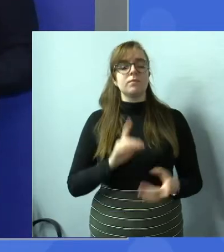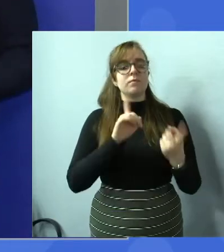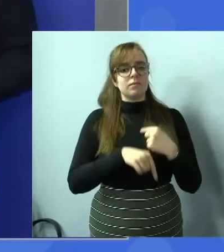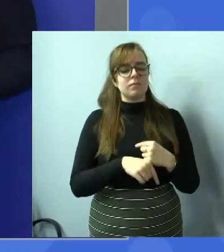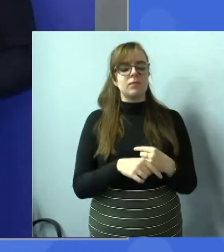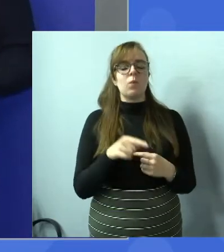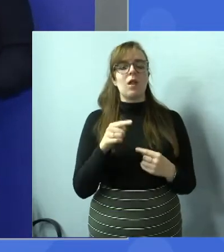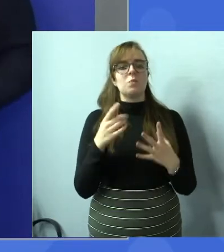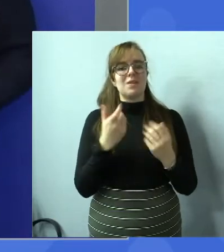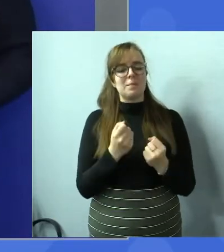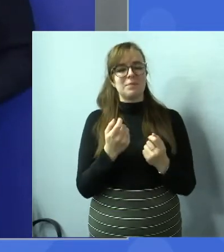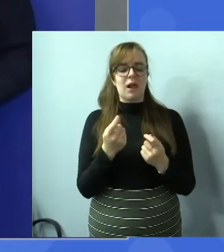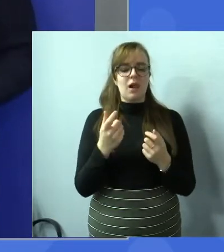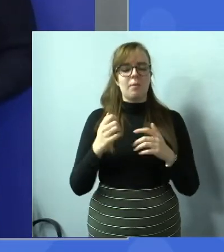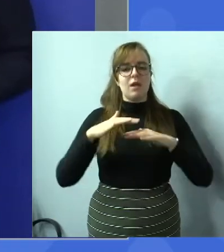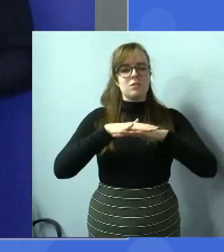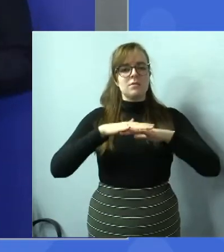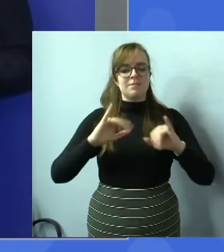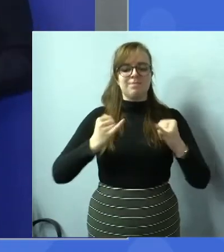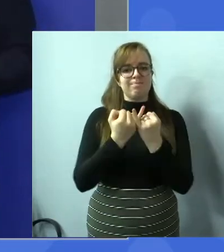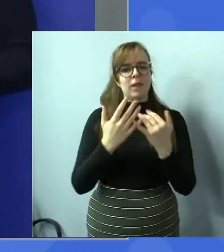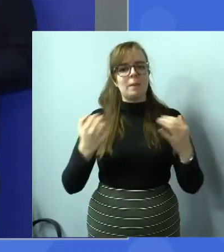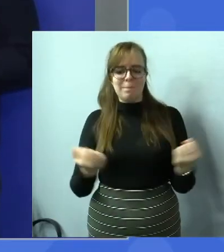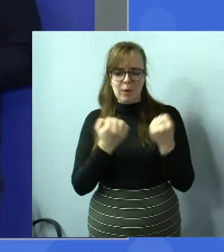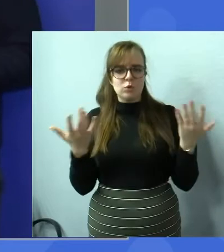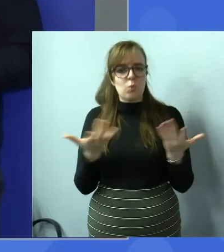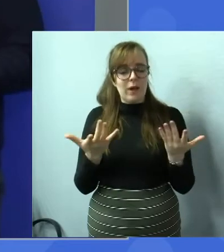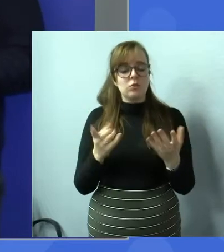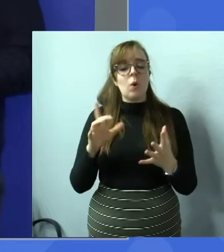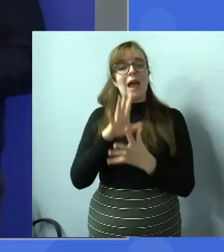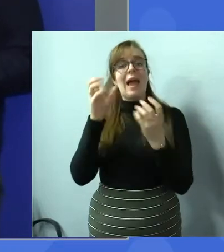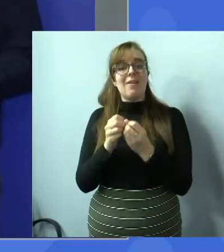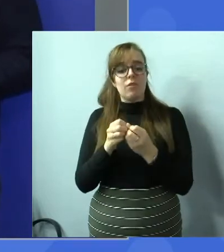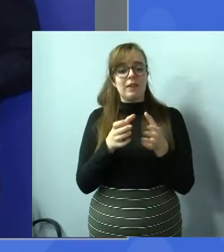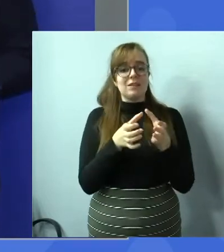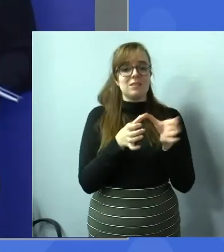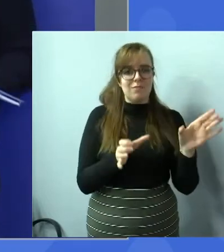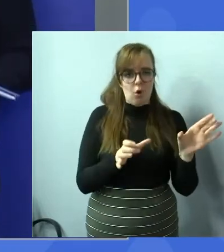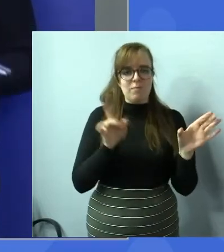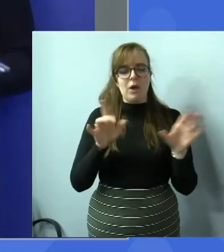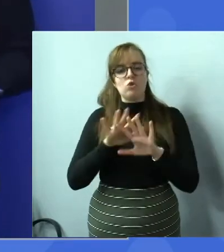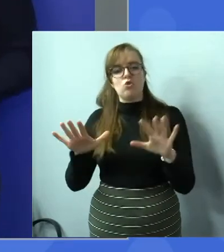where these powers should come back to right so everything is devolved except those areas that are reserved and the Scottish government and the Scourge